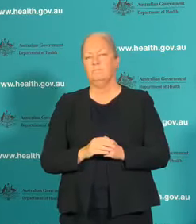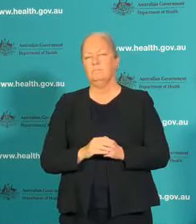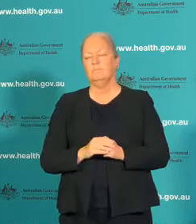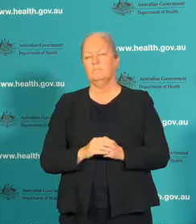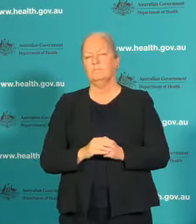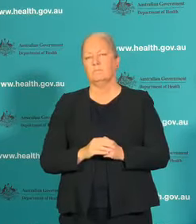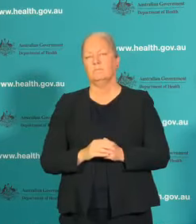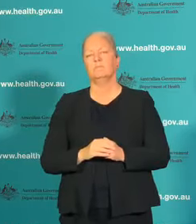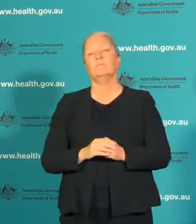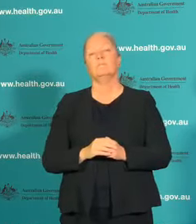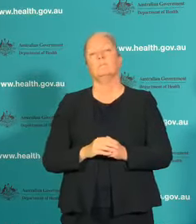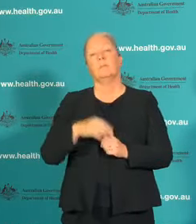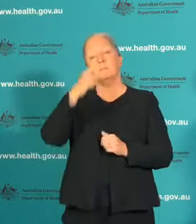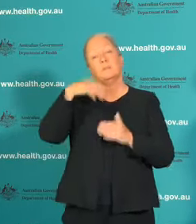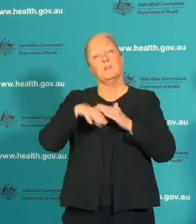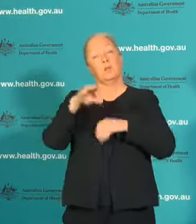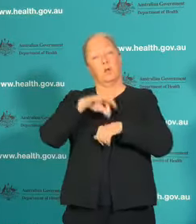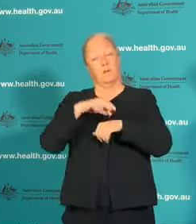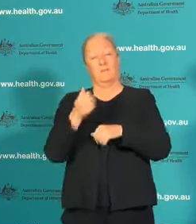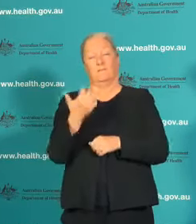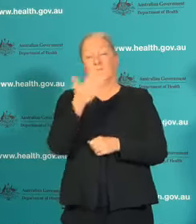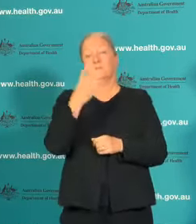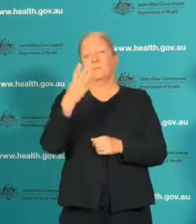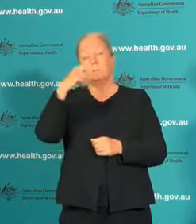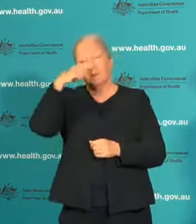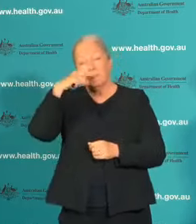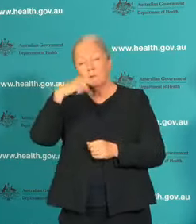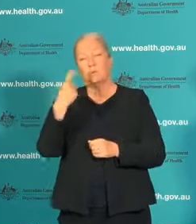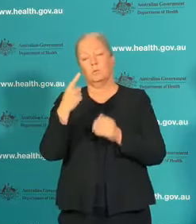Among the people in hospital there are 54 people in intensive care units